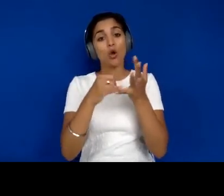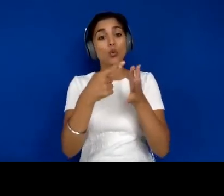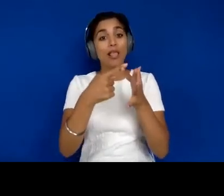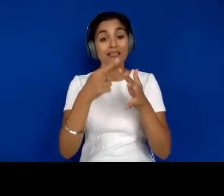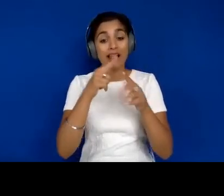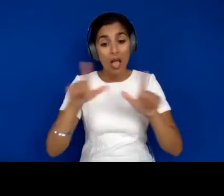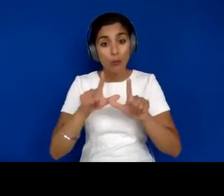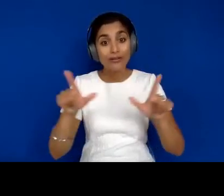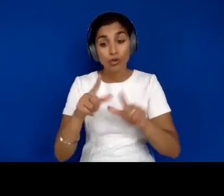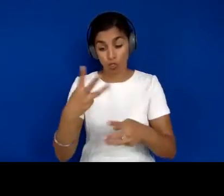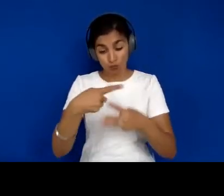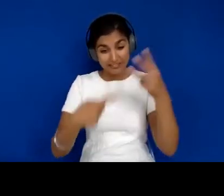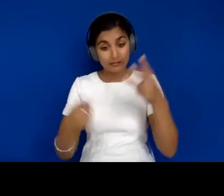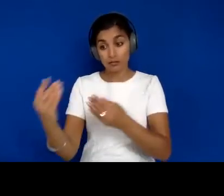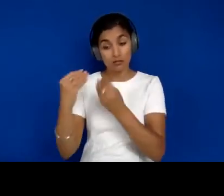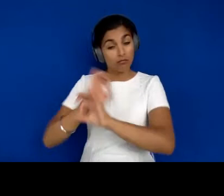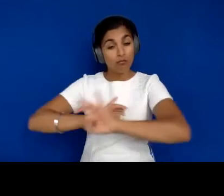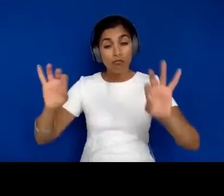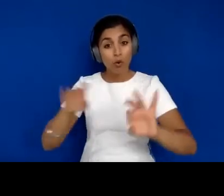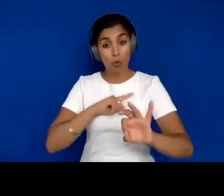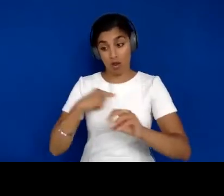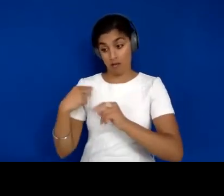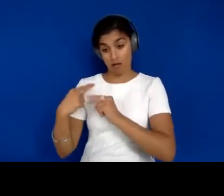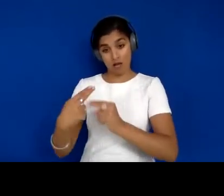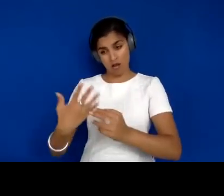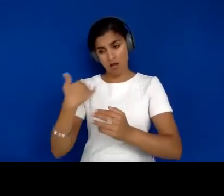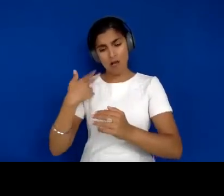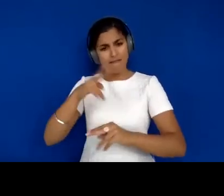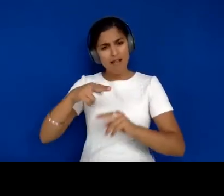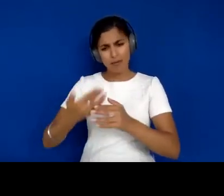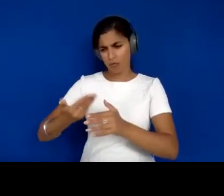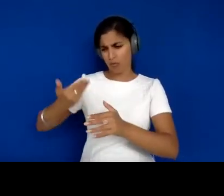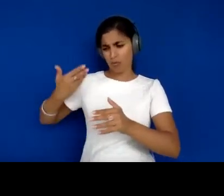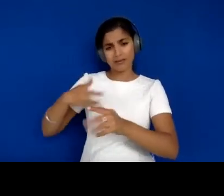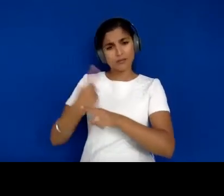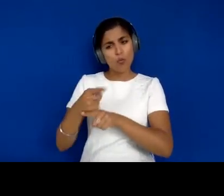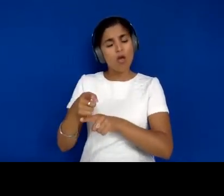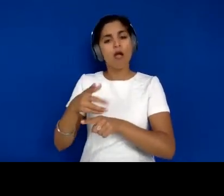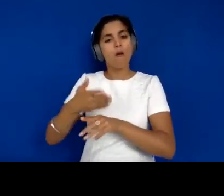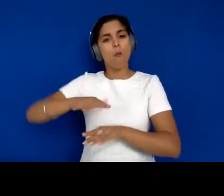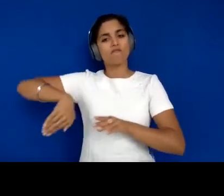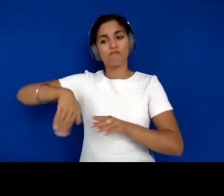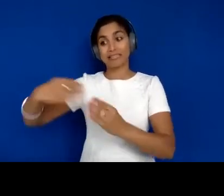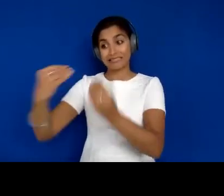and were no longer used at home Sylvia Rivera goes further into the issue